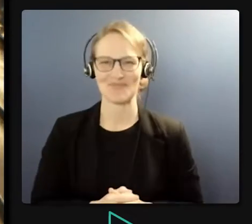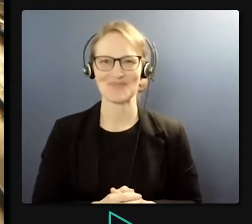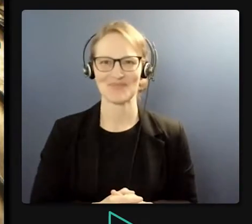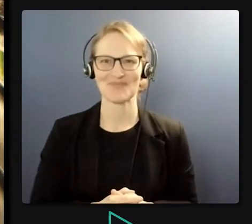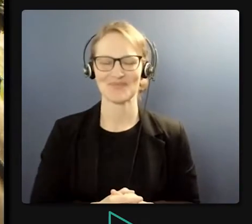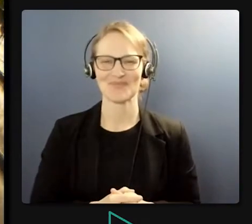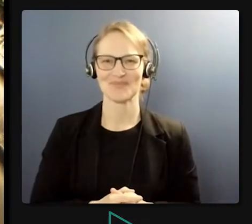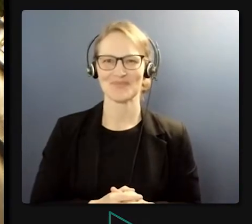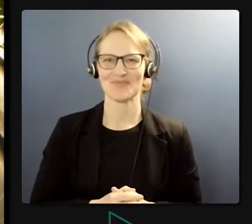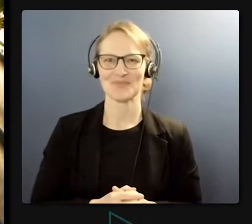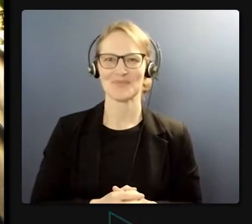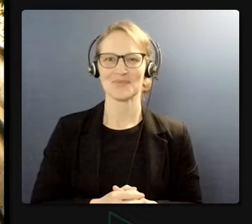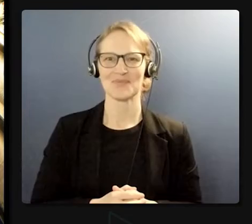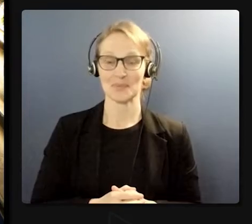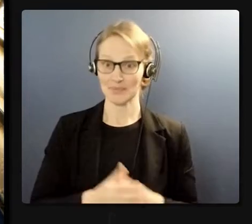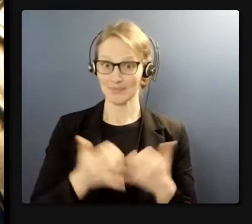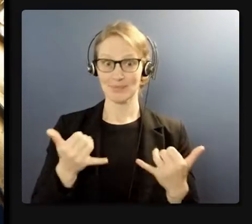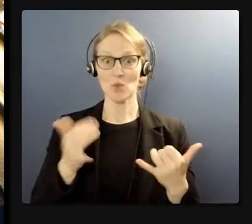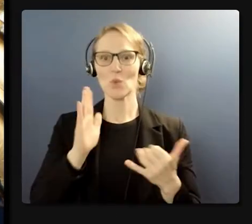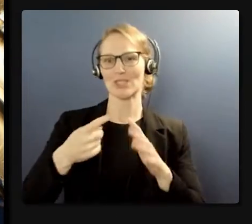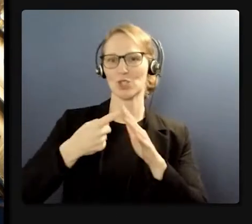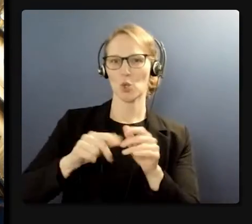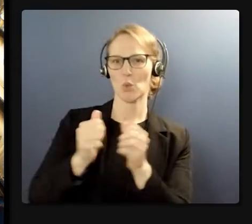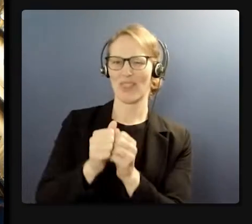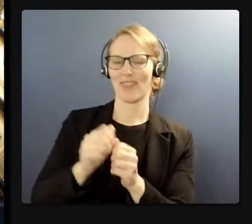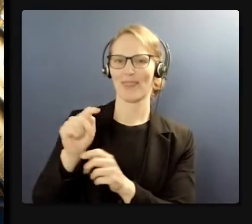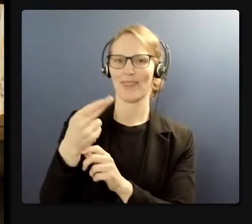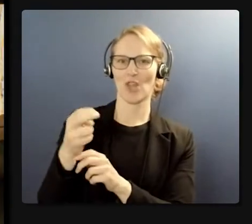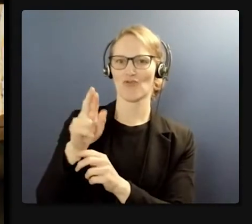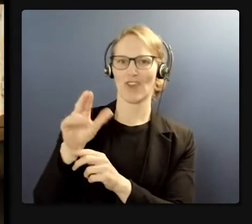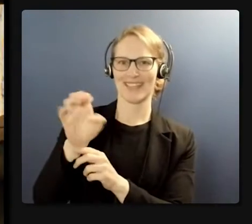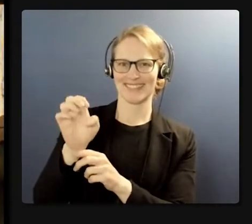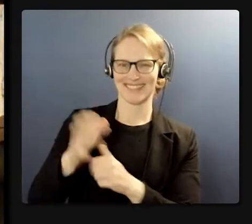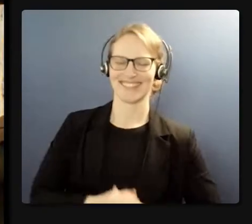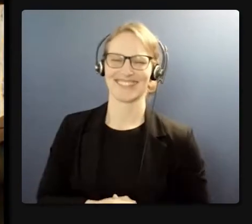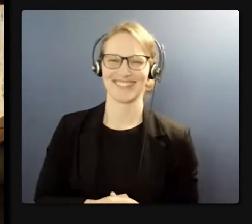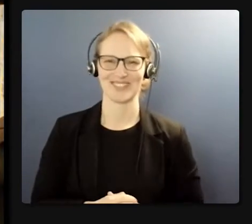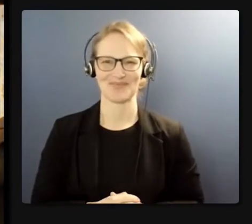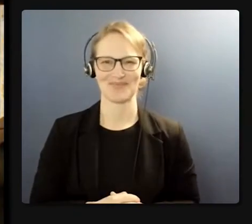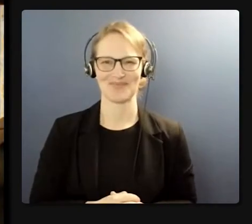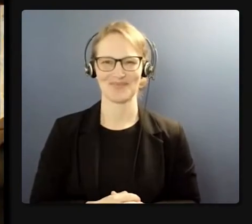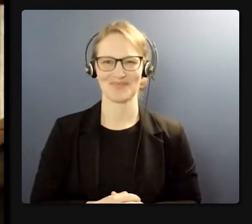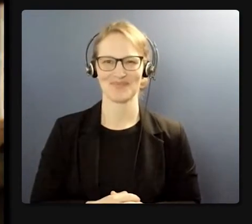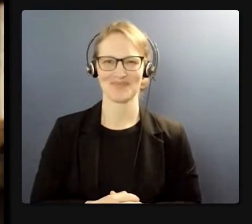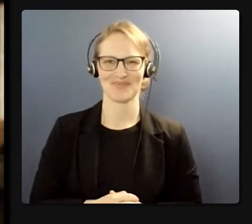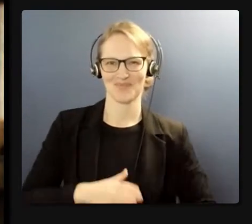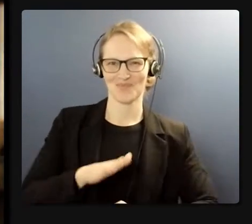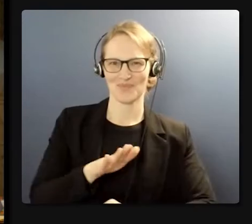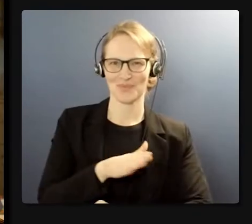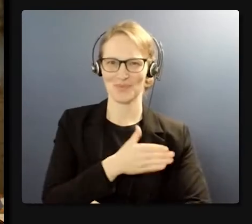[narrator] Simplygon is for developers who want to accelerate their work flows and maximize the performance of games.